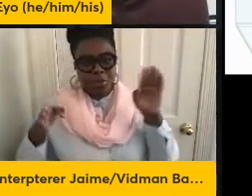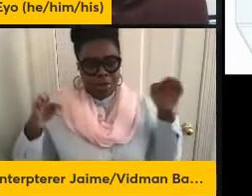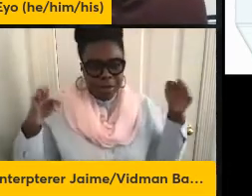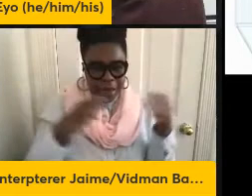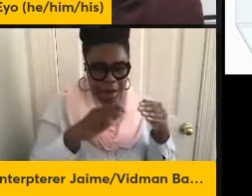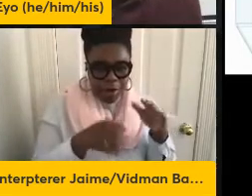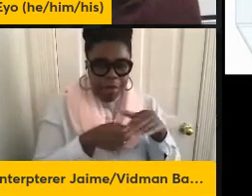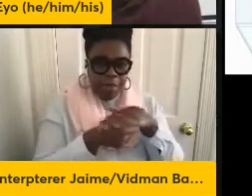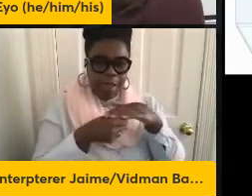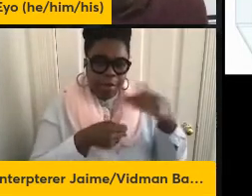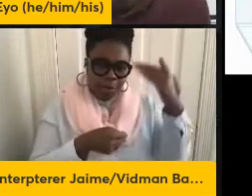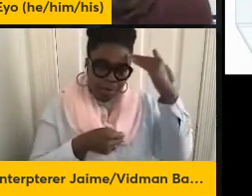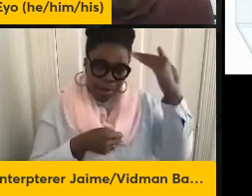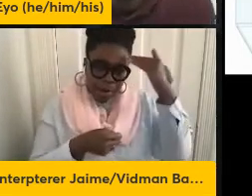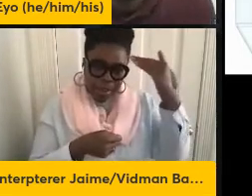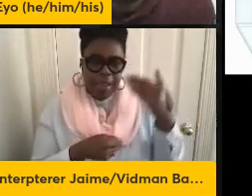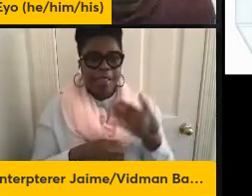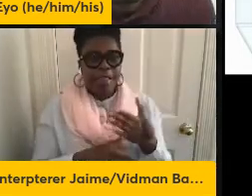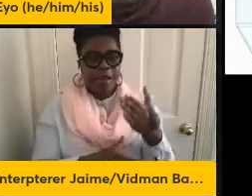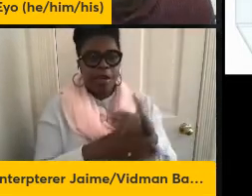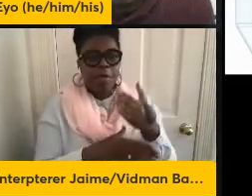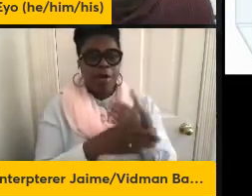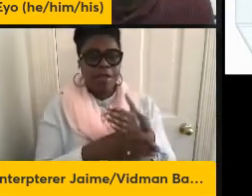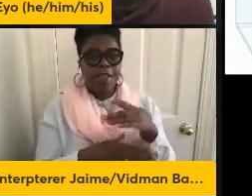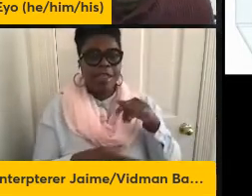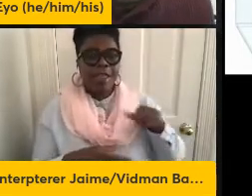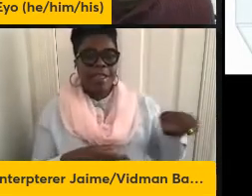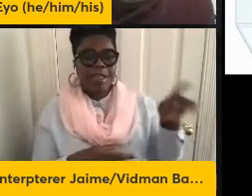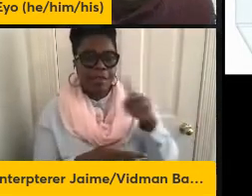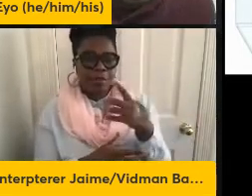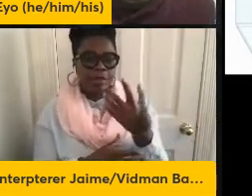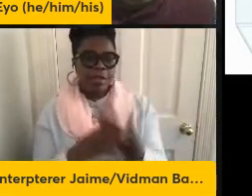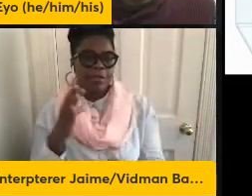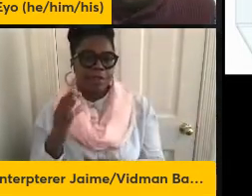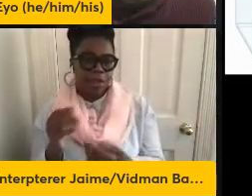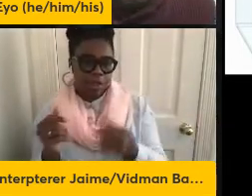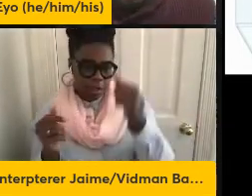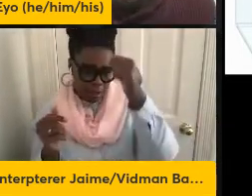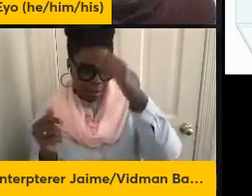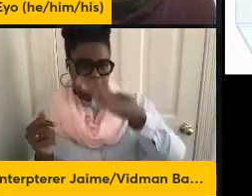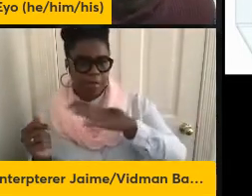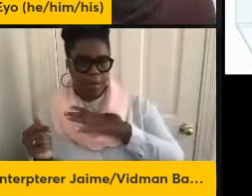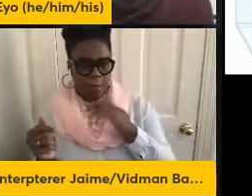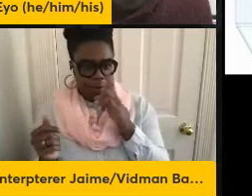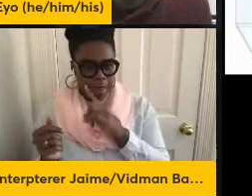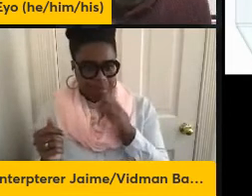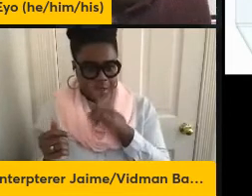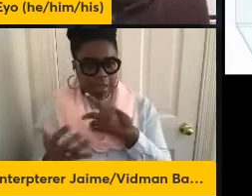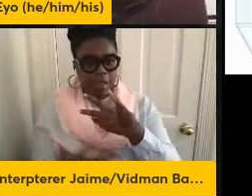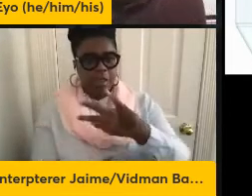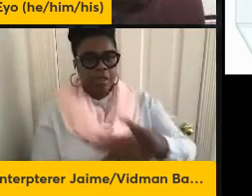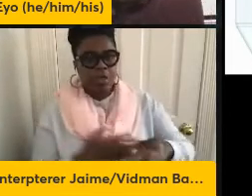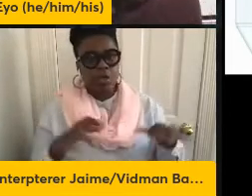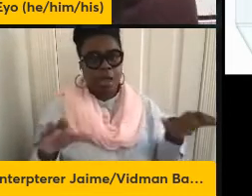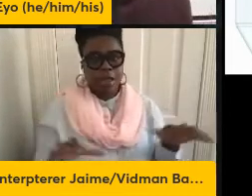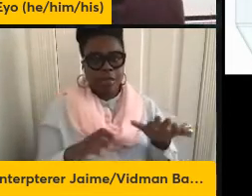perturbed in these PGY 12, deficient male mice. And again, we expose them to the social activity, we look specifically in the